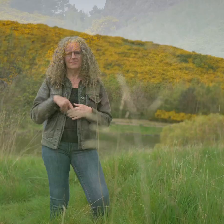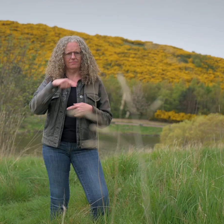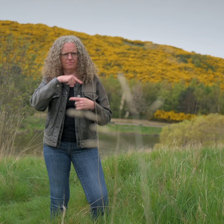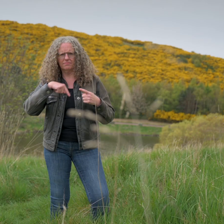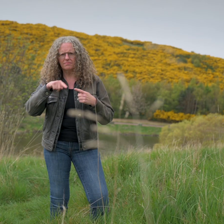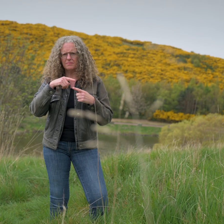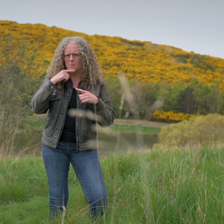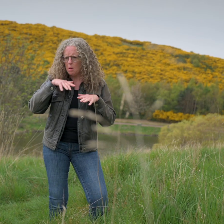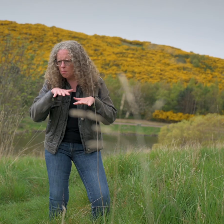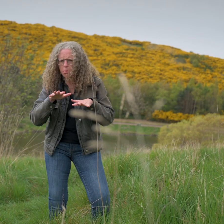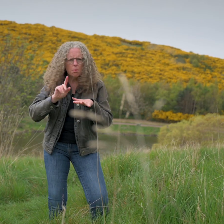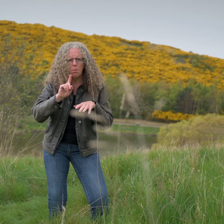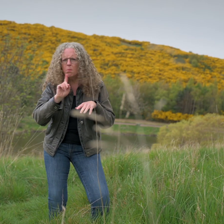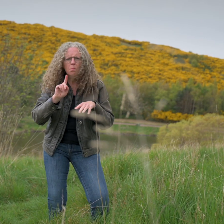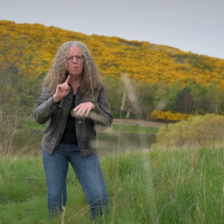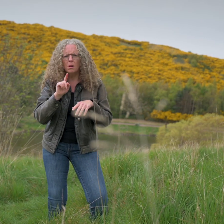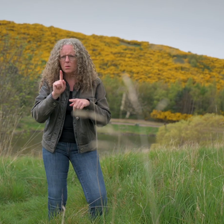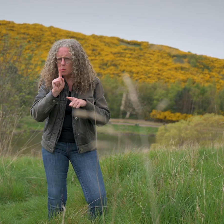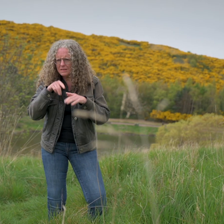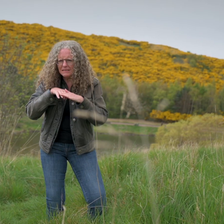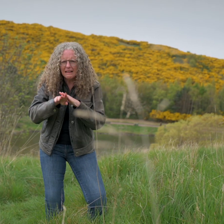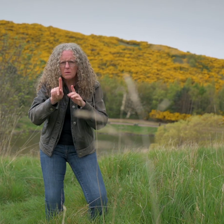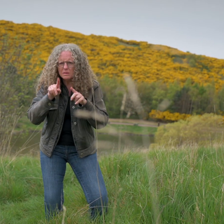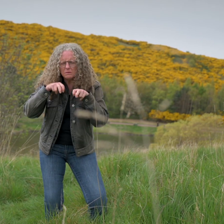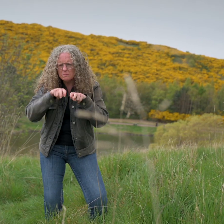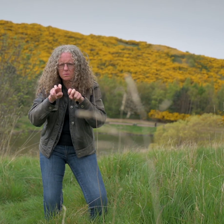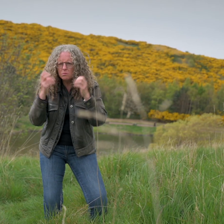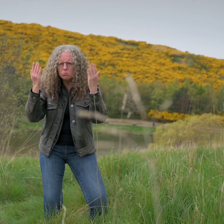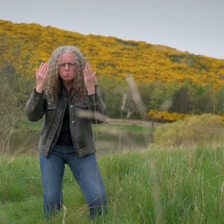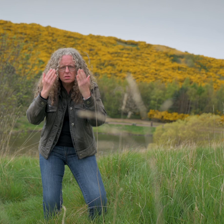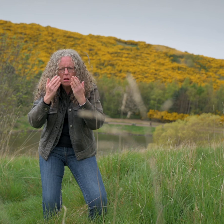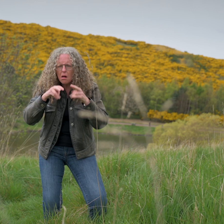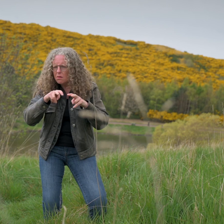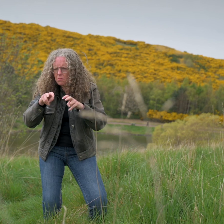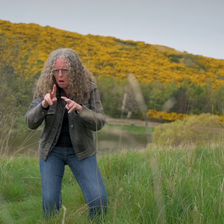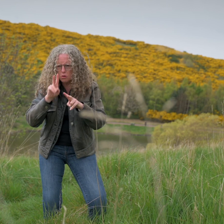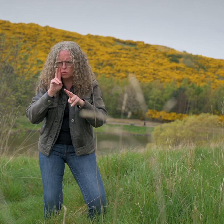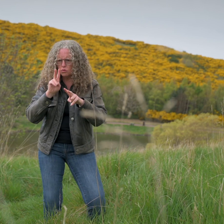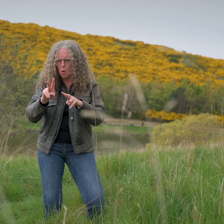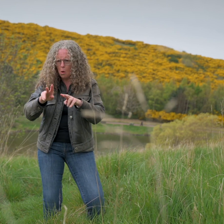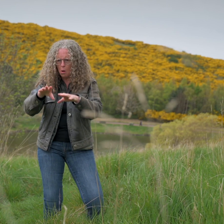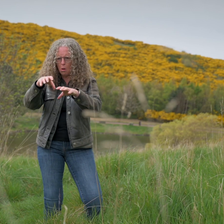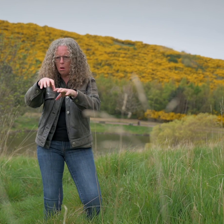So the boys squeezed in to look around the dark cave, and they came across some objects.